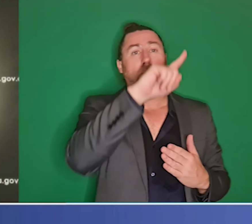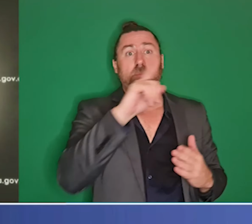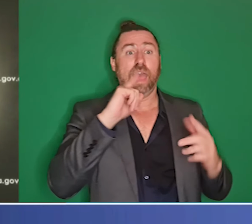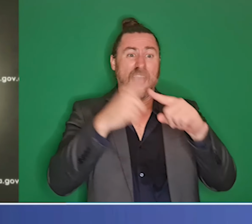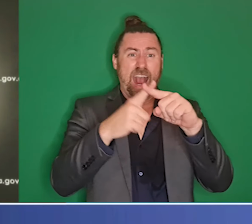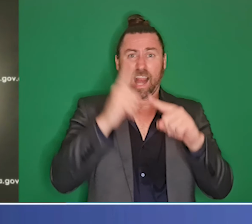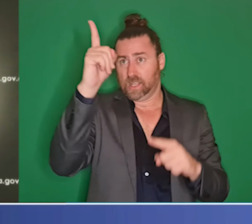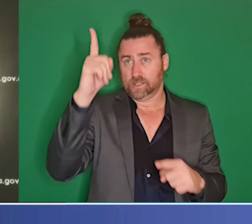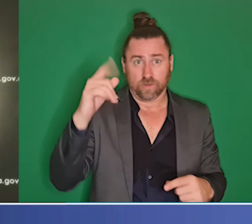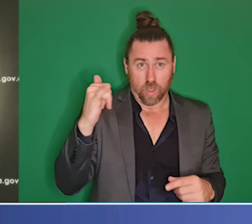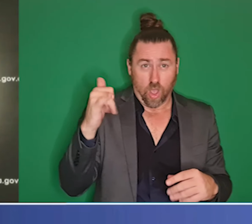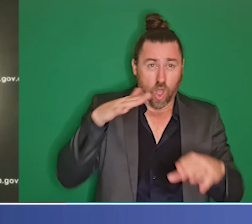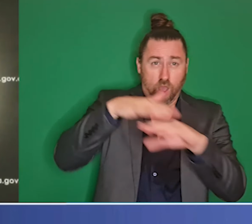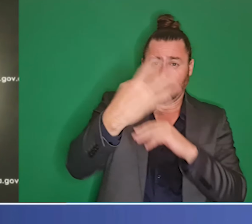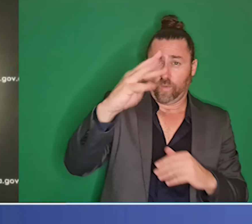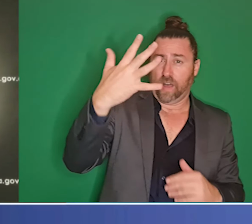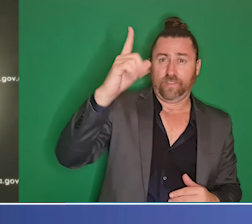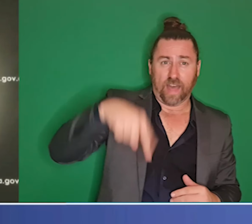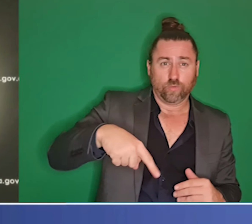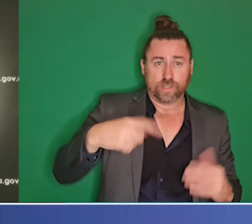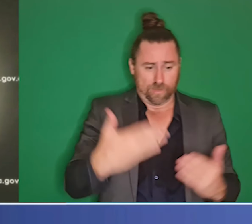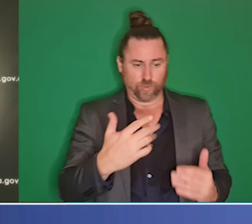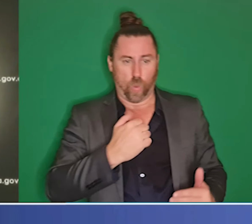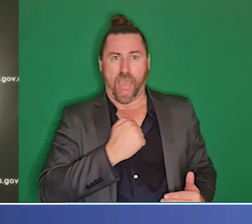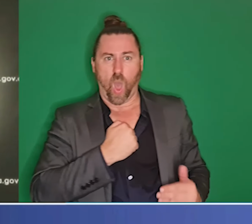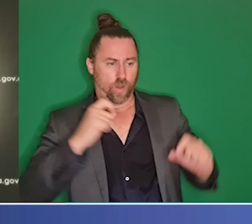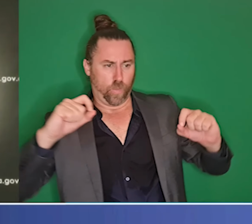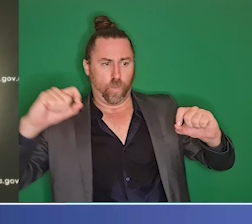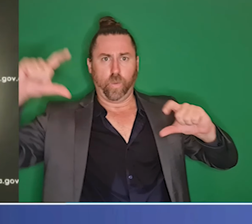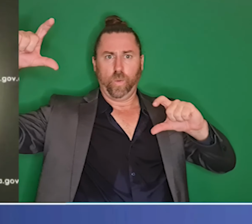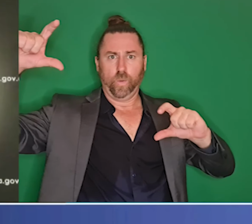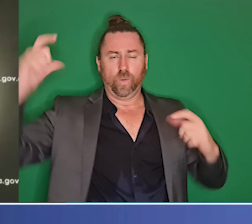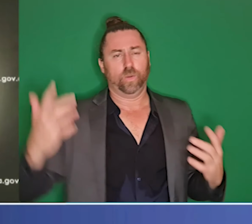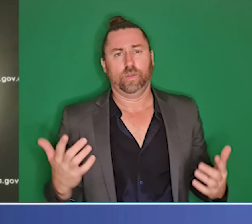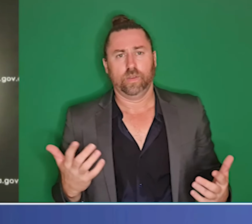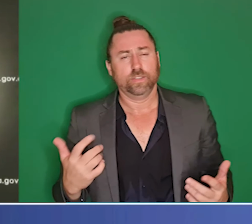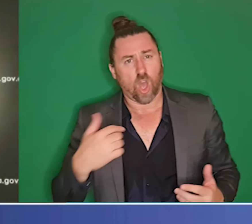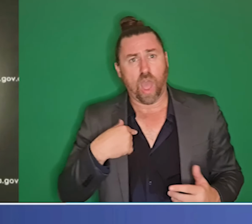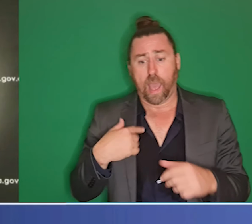And so, I would stand by our medical advisers on what they had given us,